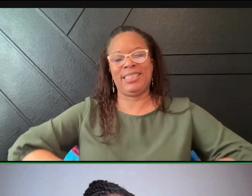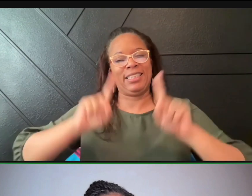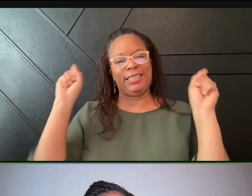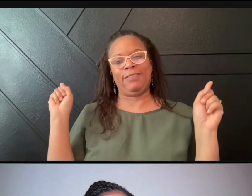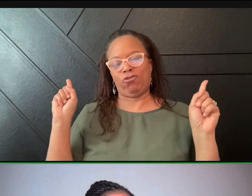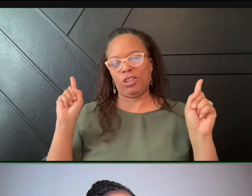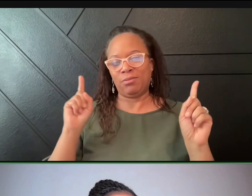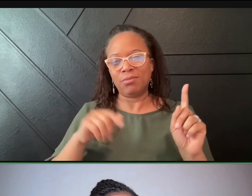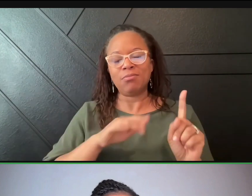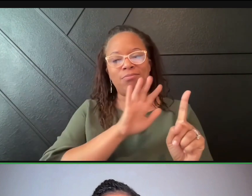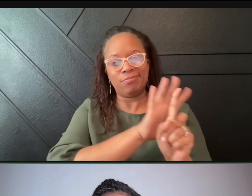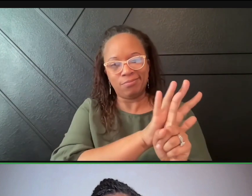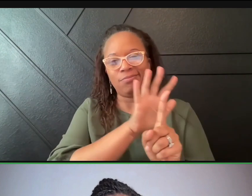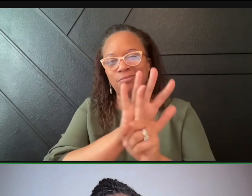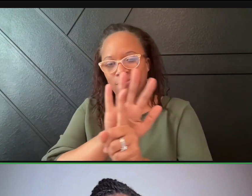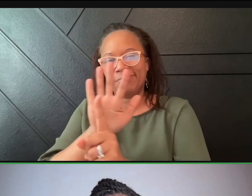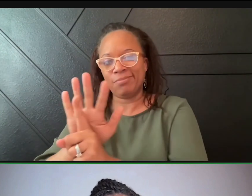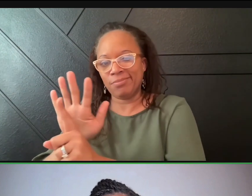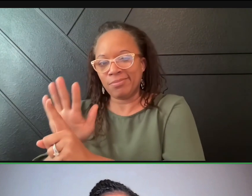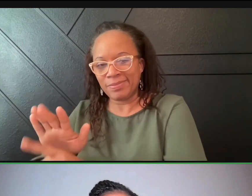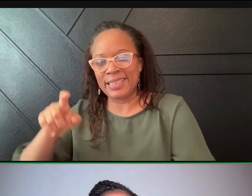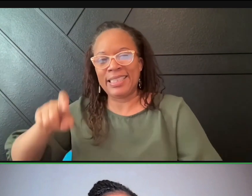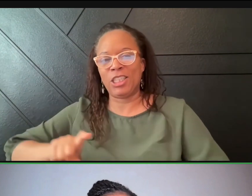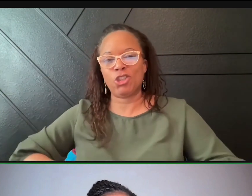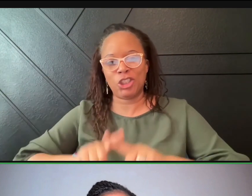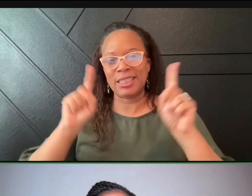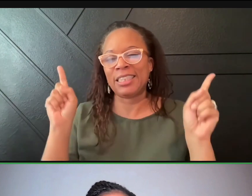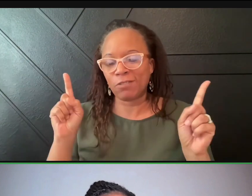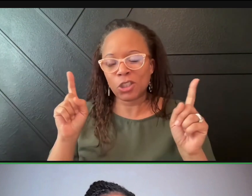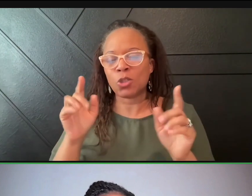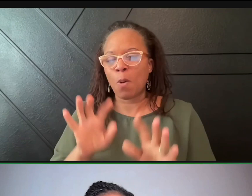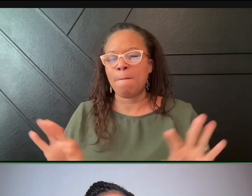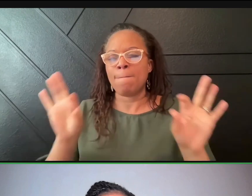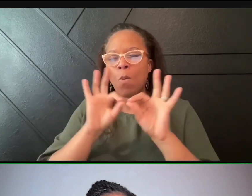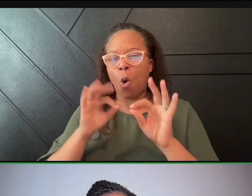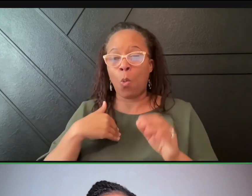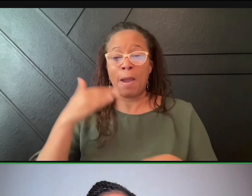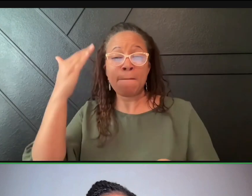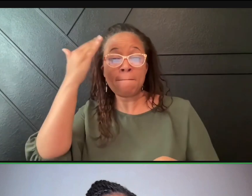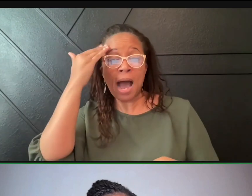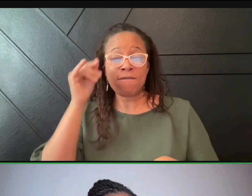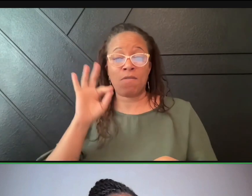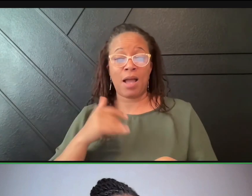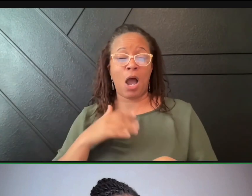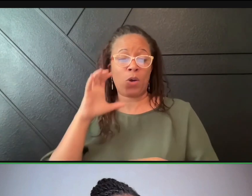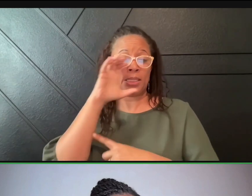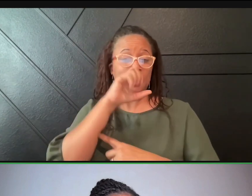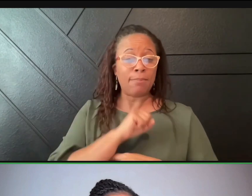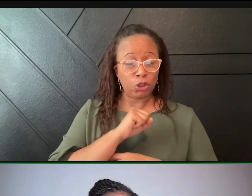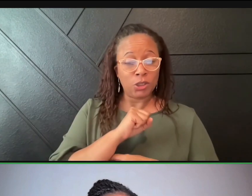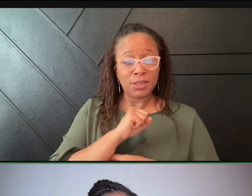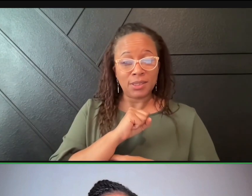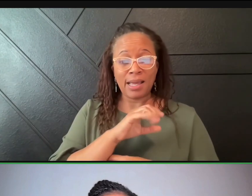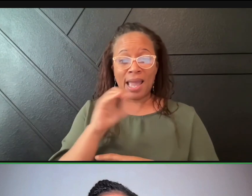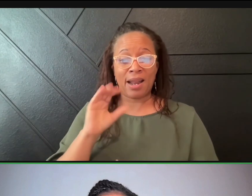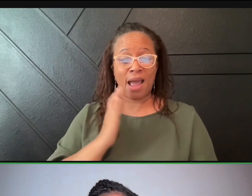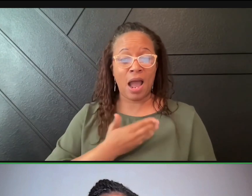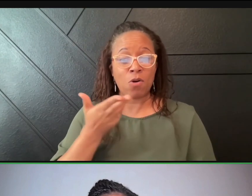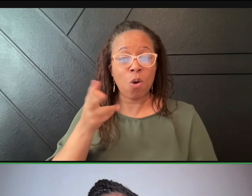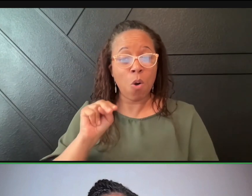Each person is different, and their needs are different. So you would need to base your support on the specifics.